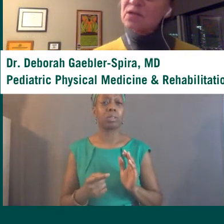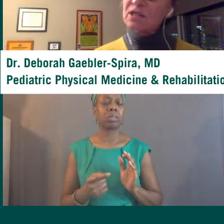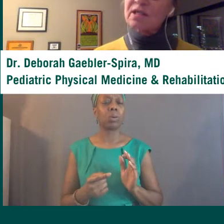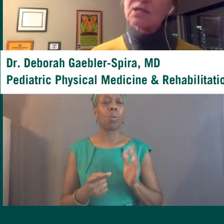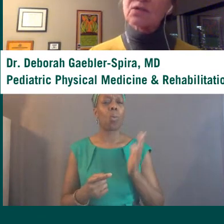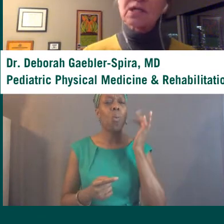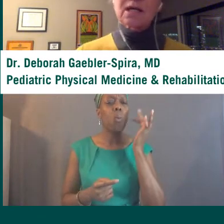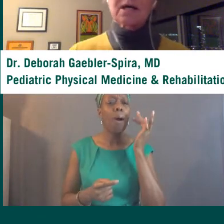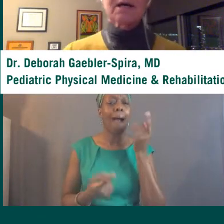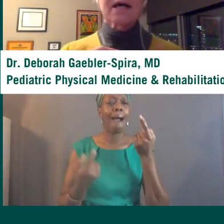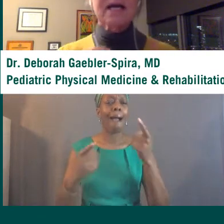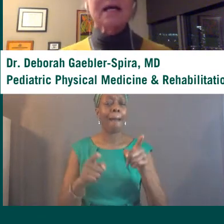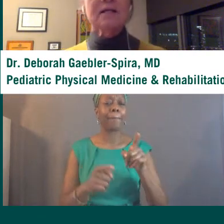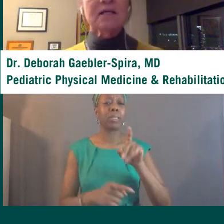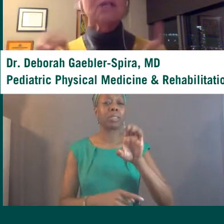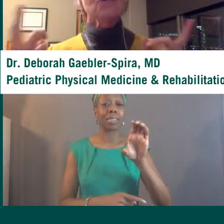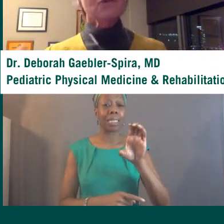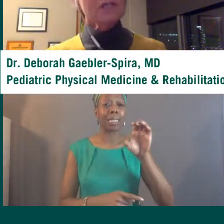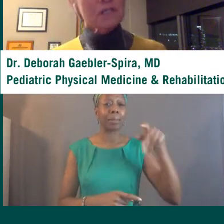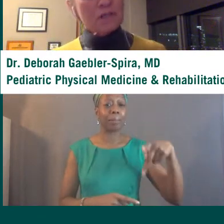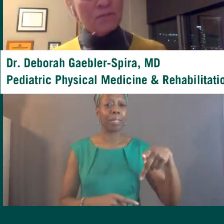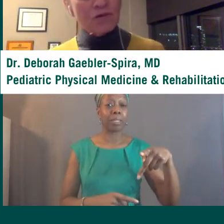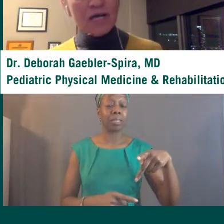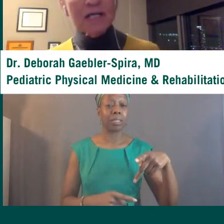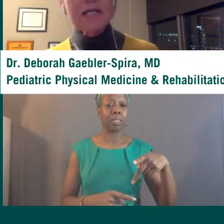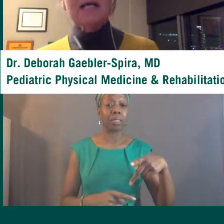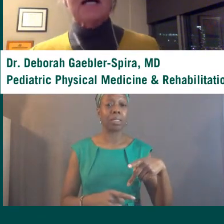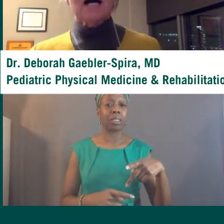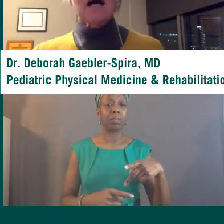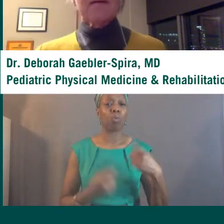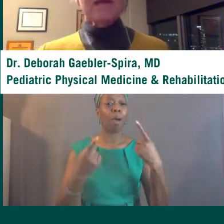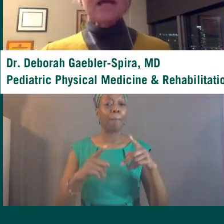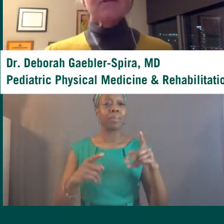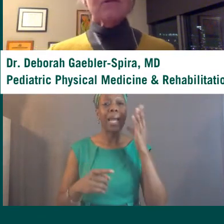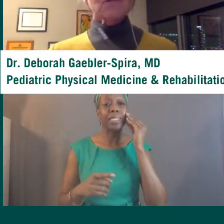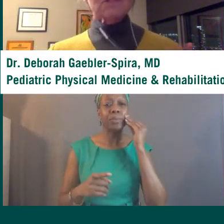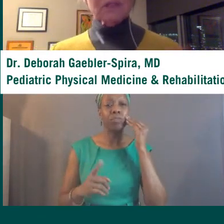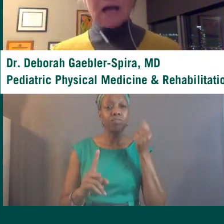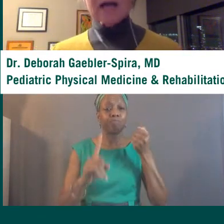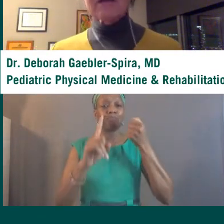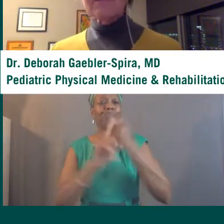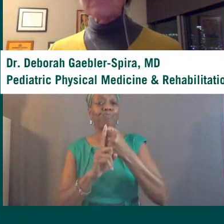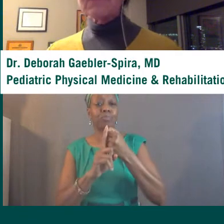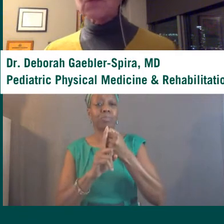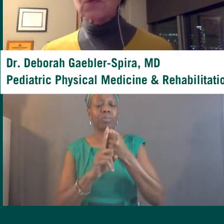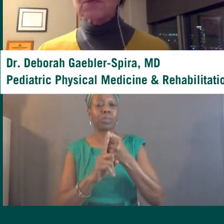is an injury to the brain. And there is a lot of emphasis